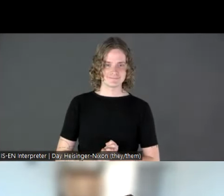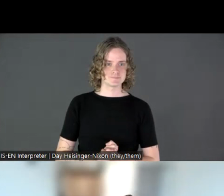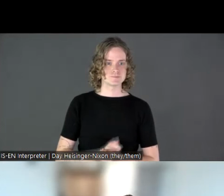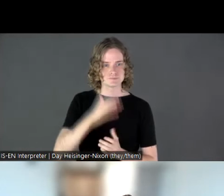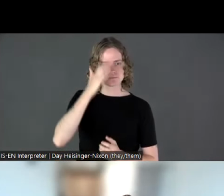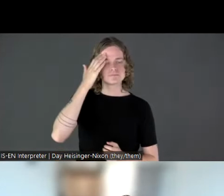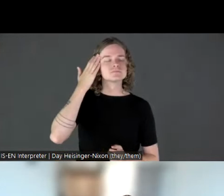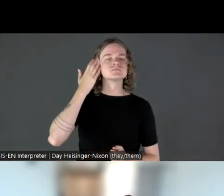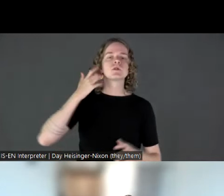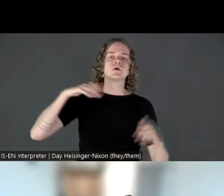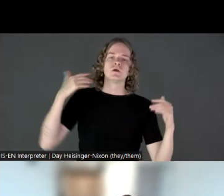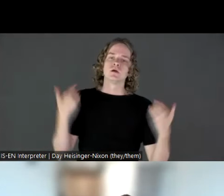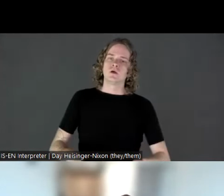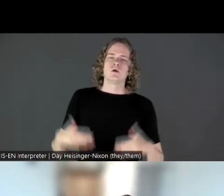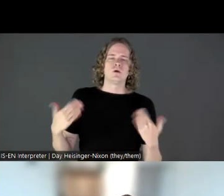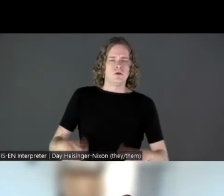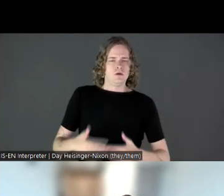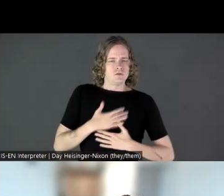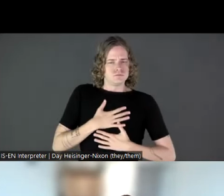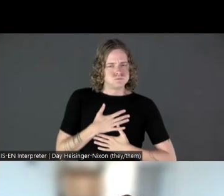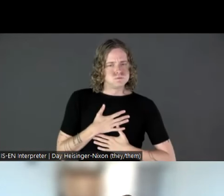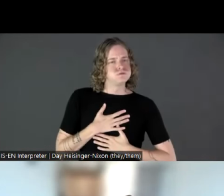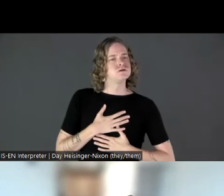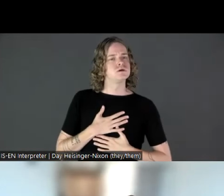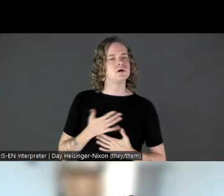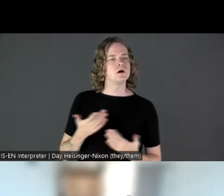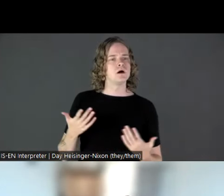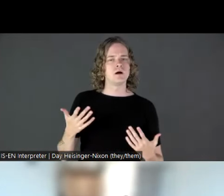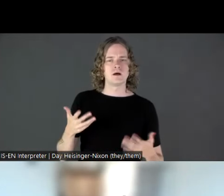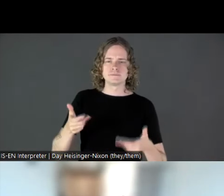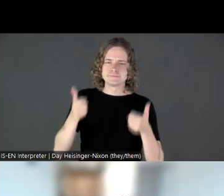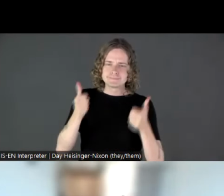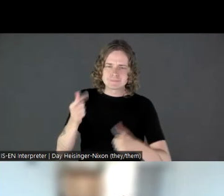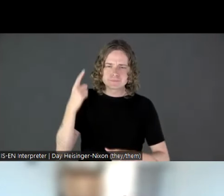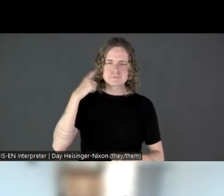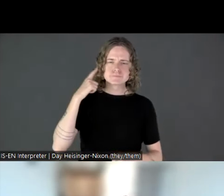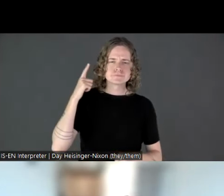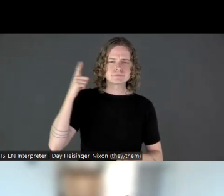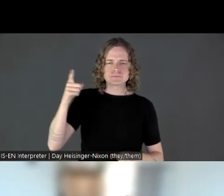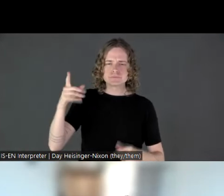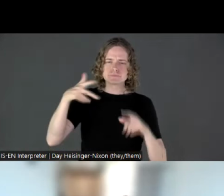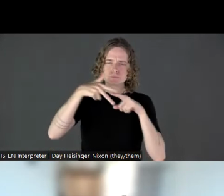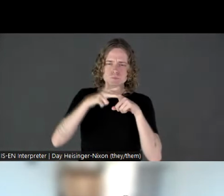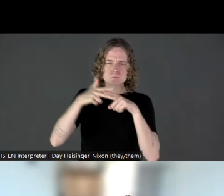hear about all of the tools being developed. I was just in another event yesterday. I was also